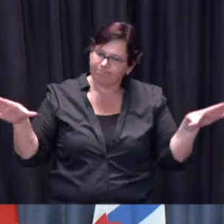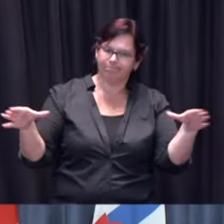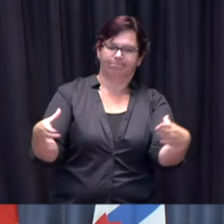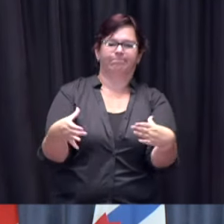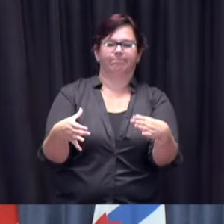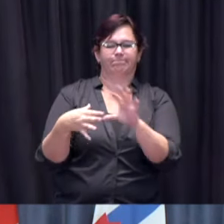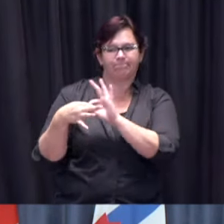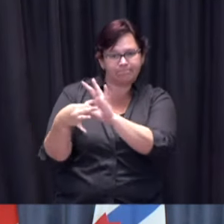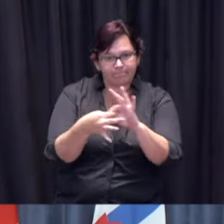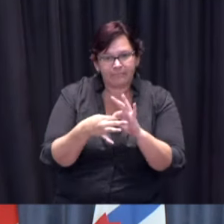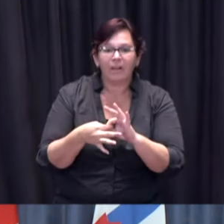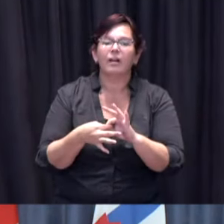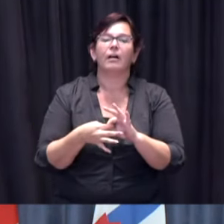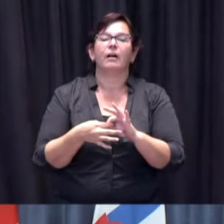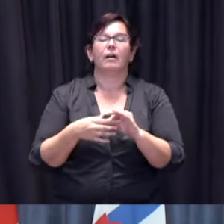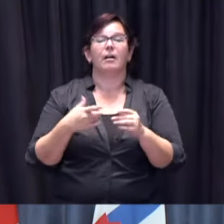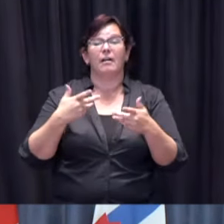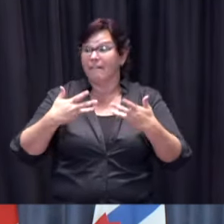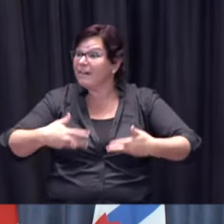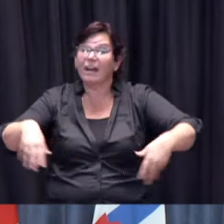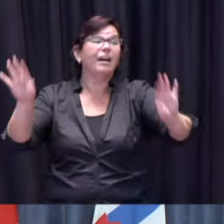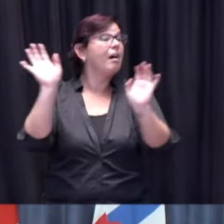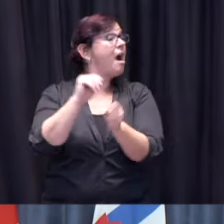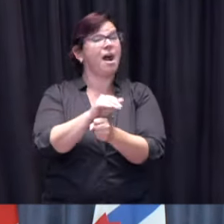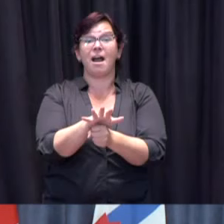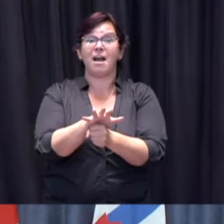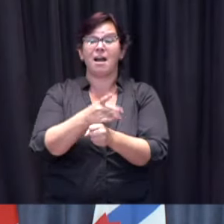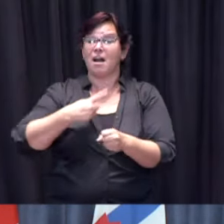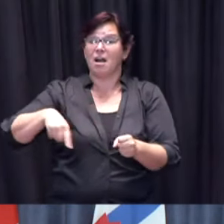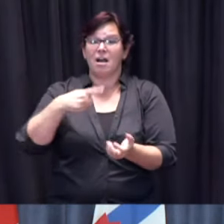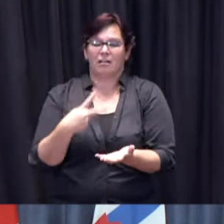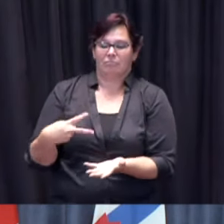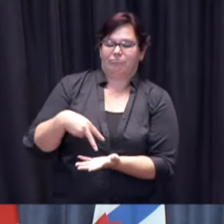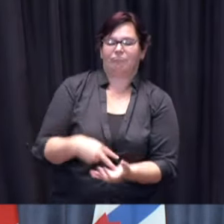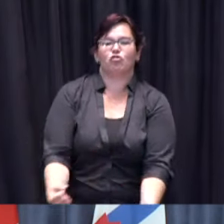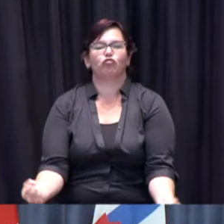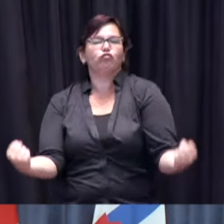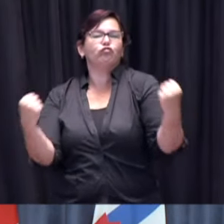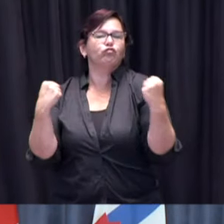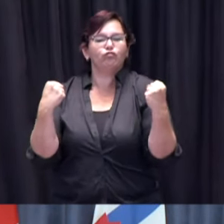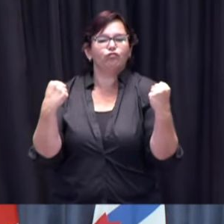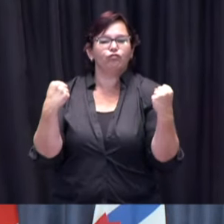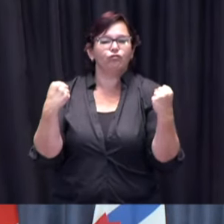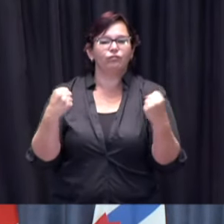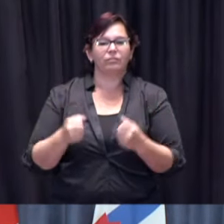stronger and more resilient than before. I'd now like to turn the the floor back over to Mayor Tory